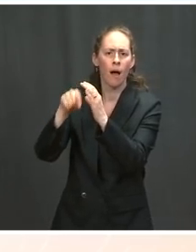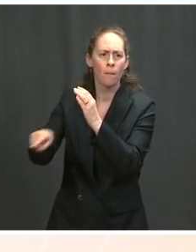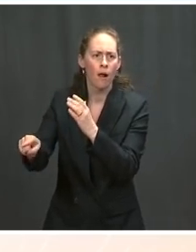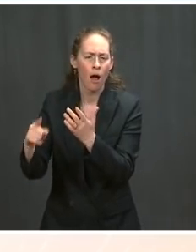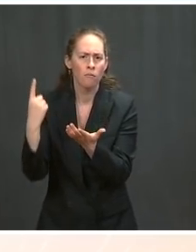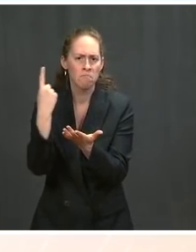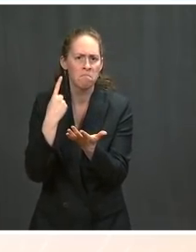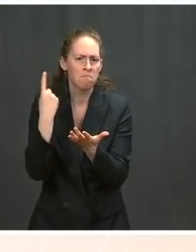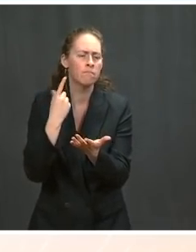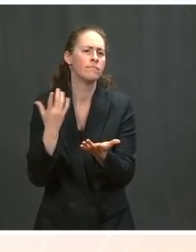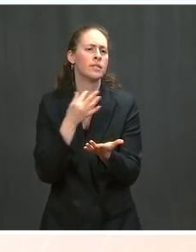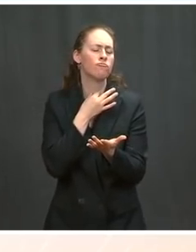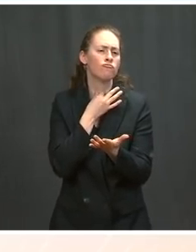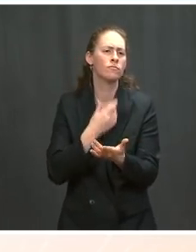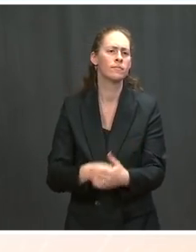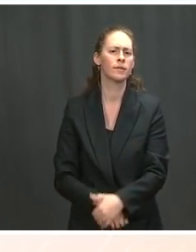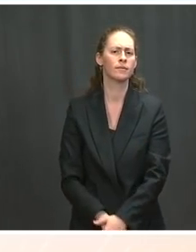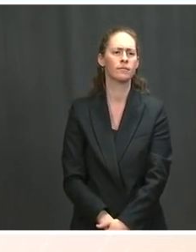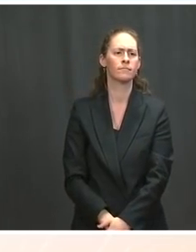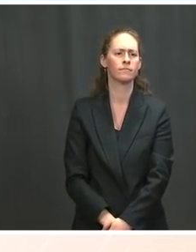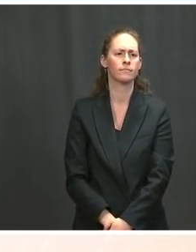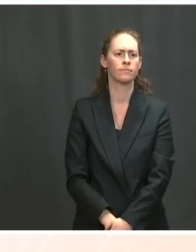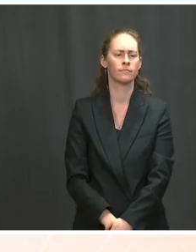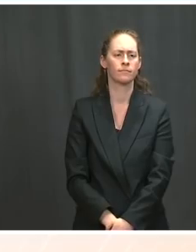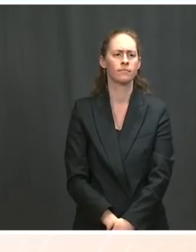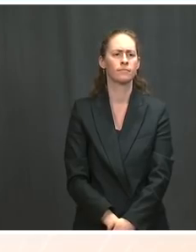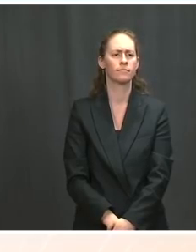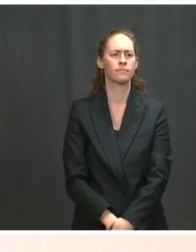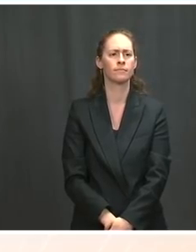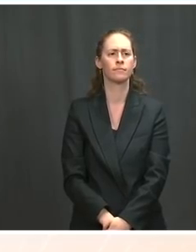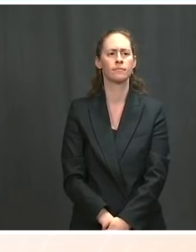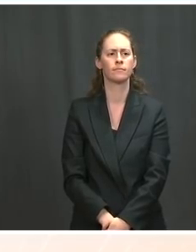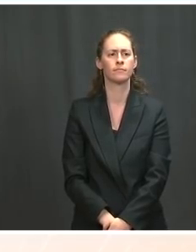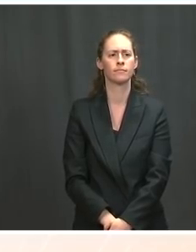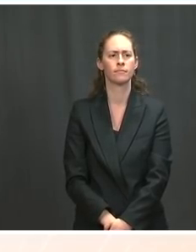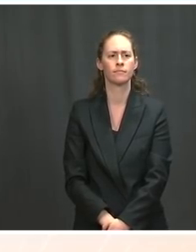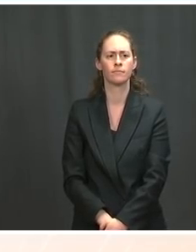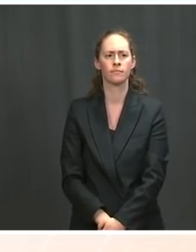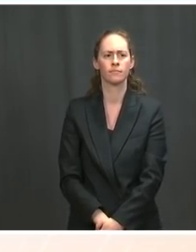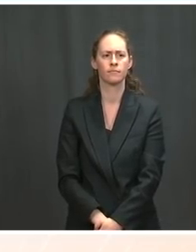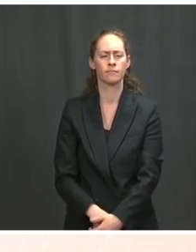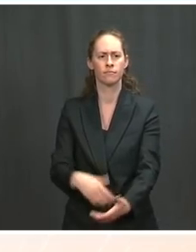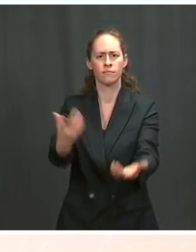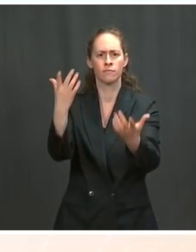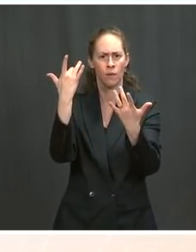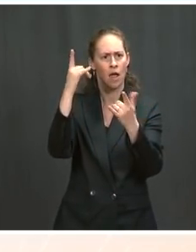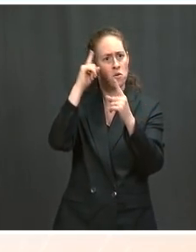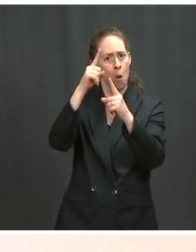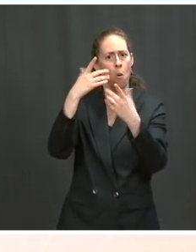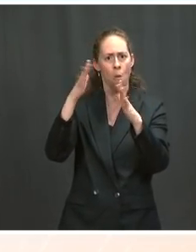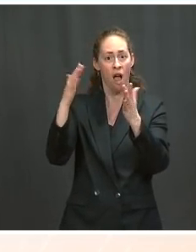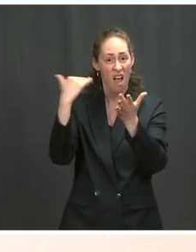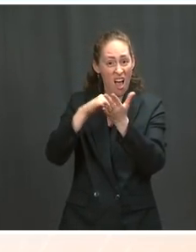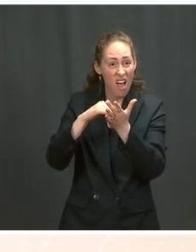Does that mean return cyberattacks? Would he rule that out? He seemed to say no. Did -- is -- Ms. Psaki: As in he wouldn't rule it out.